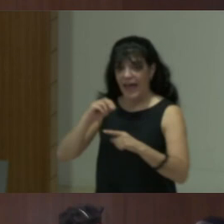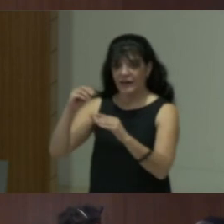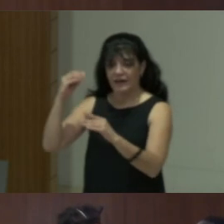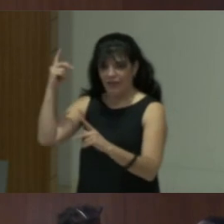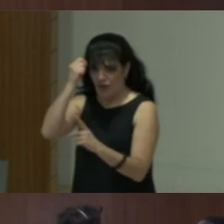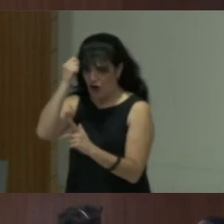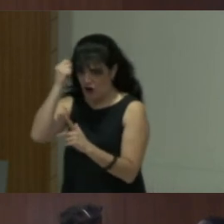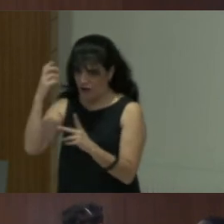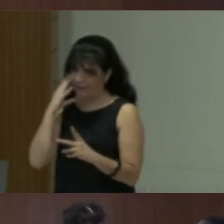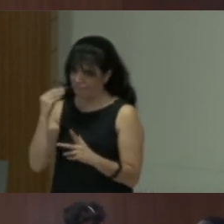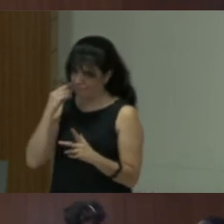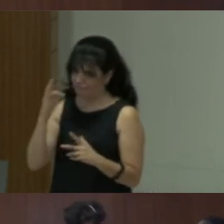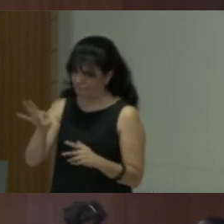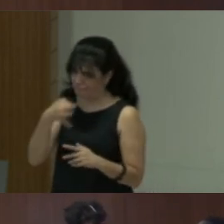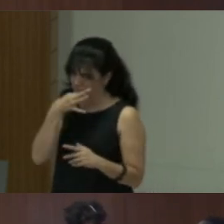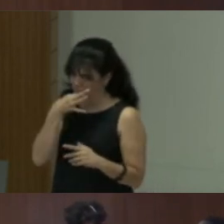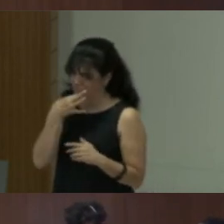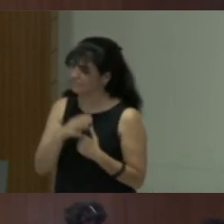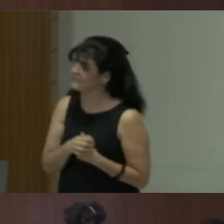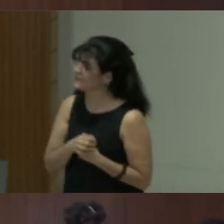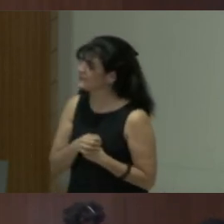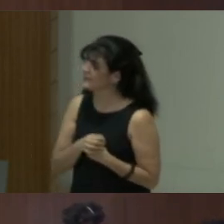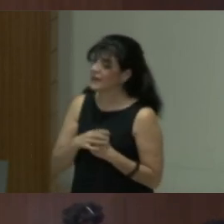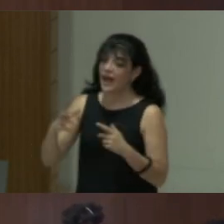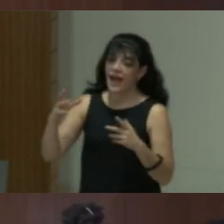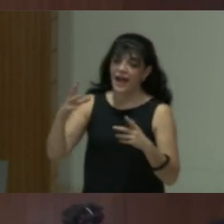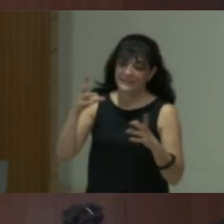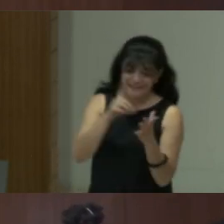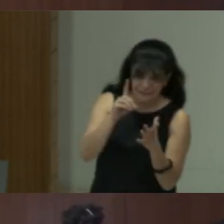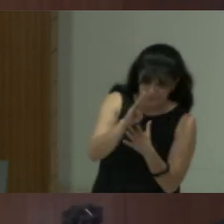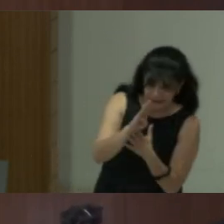His work extends into the realm of disability theology and practice,